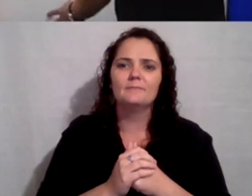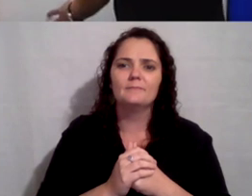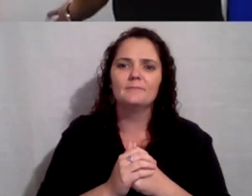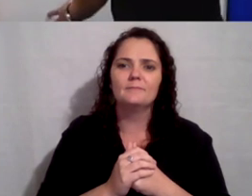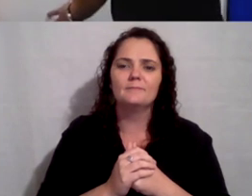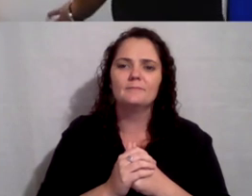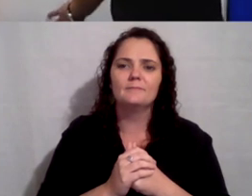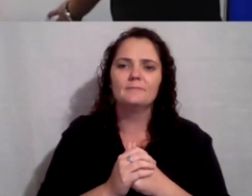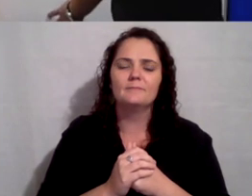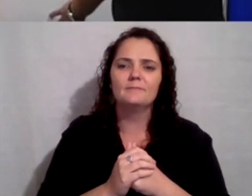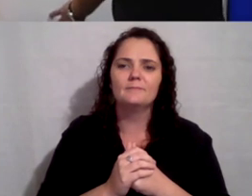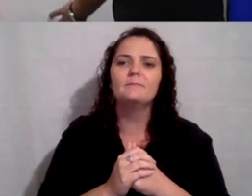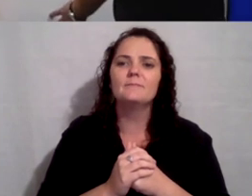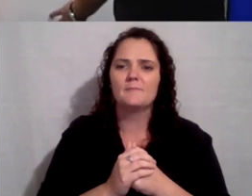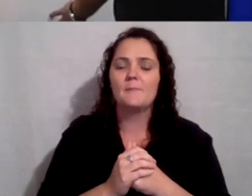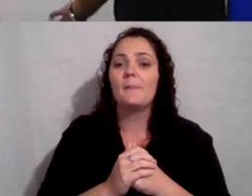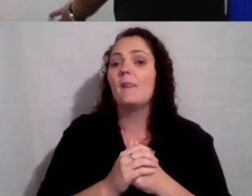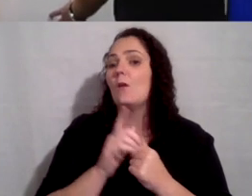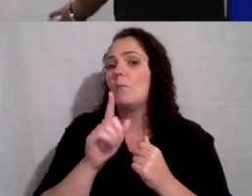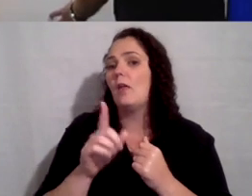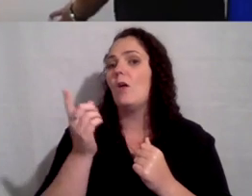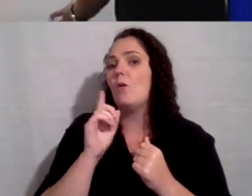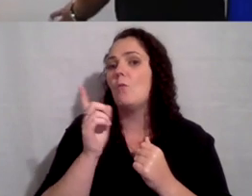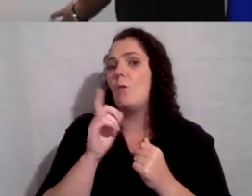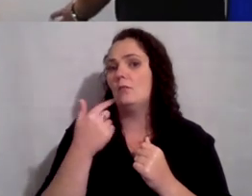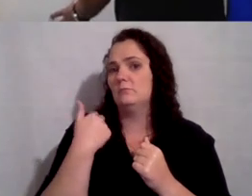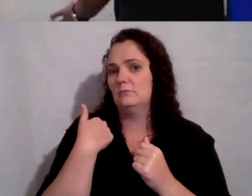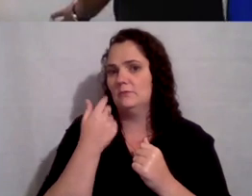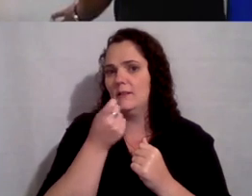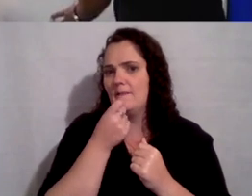where I break the top of my frame with the with the head